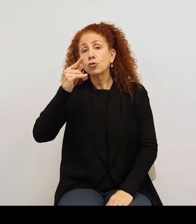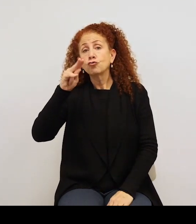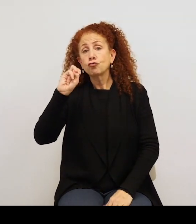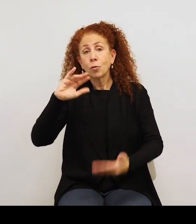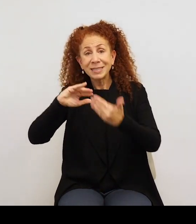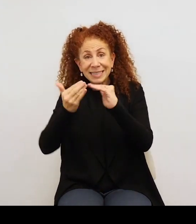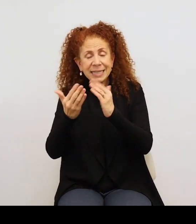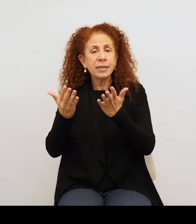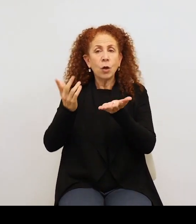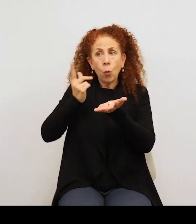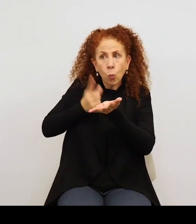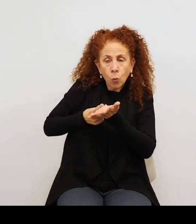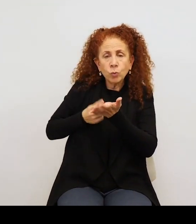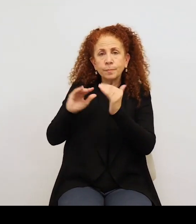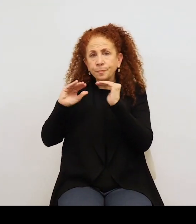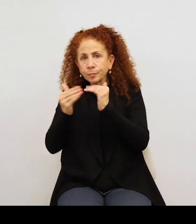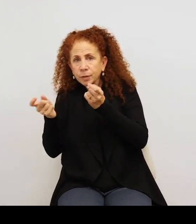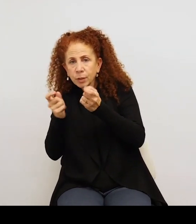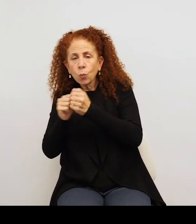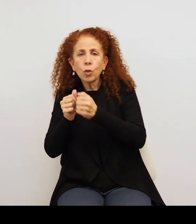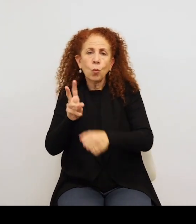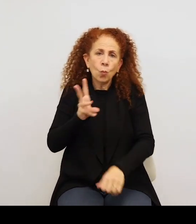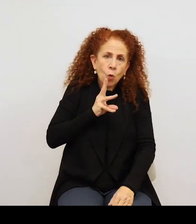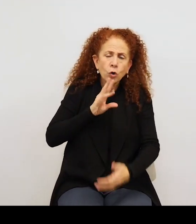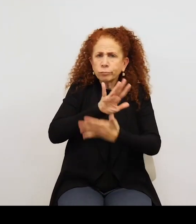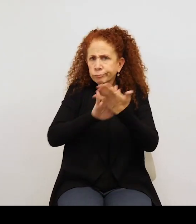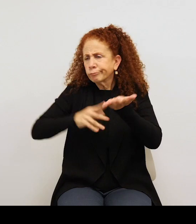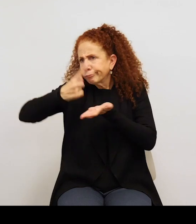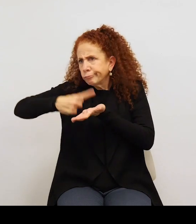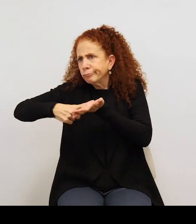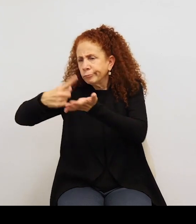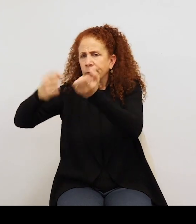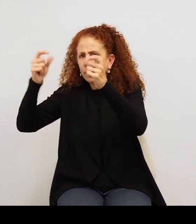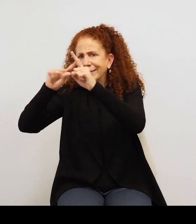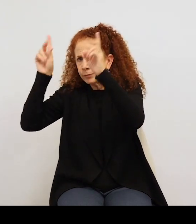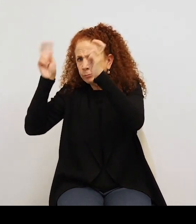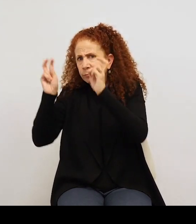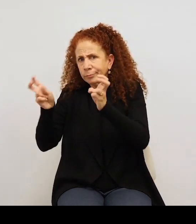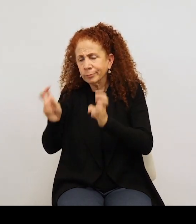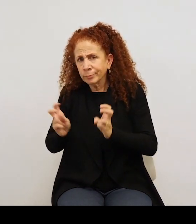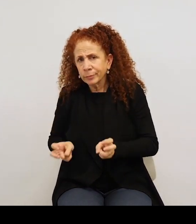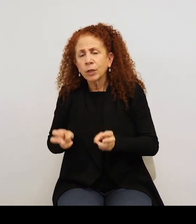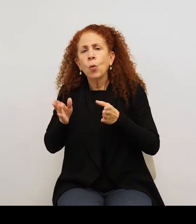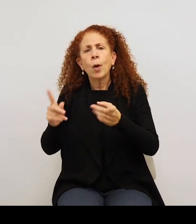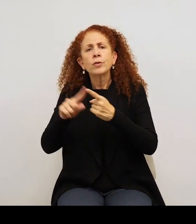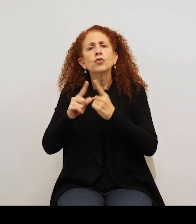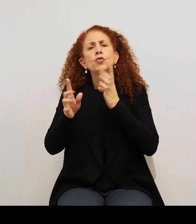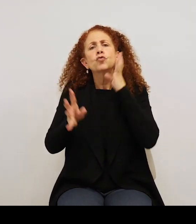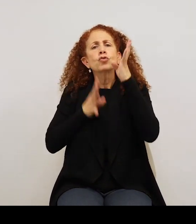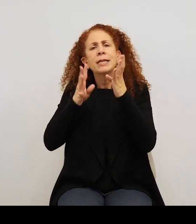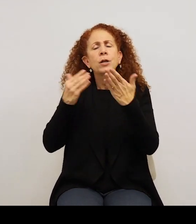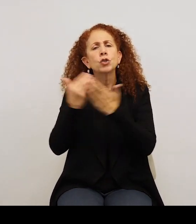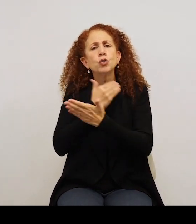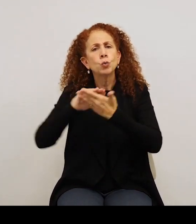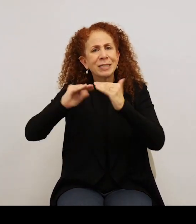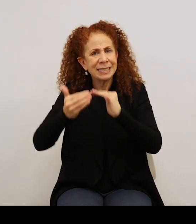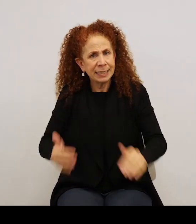can be done, and how can we also deal with water, and all kinds of other means to create new cities.